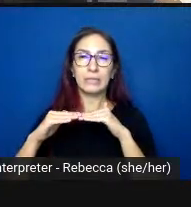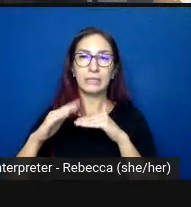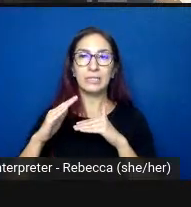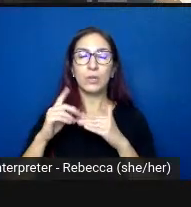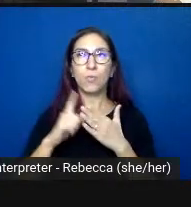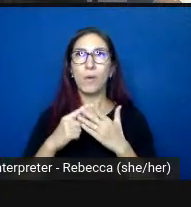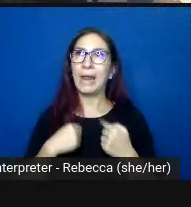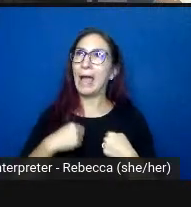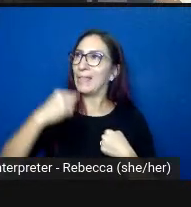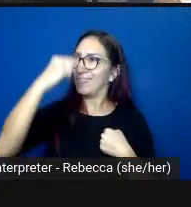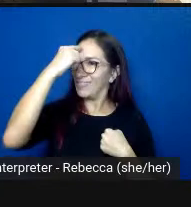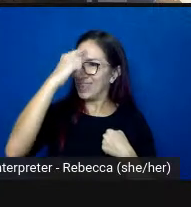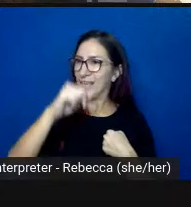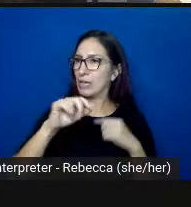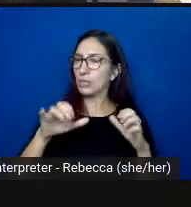That is the least you could do.